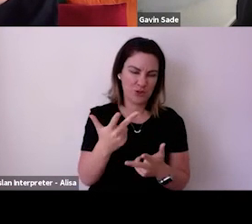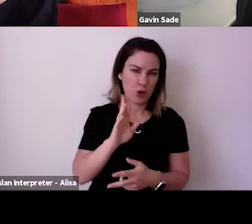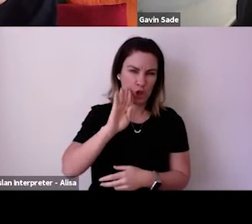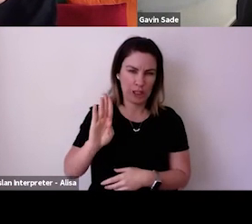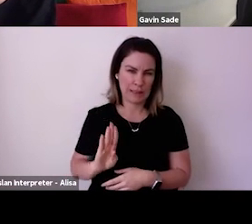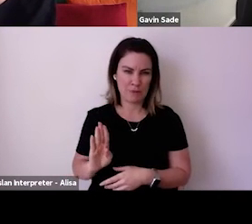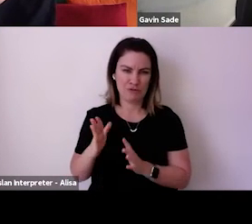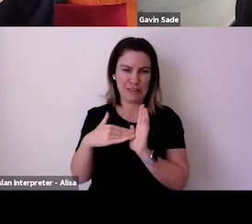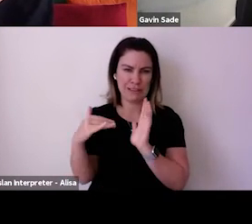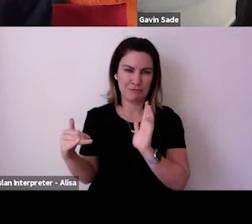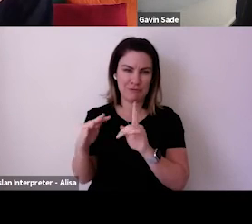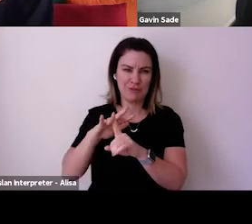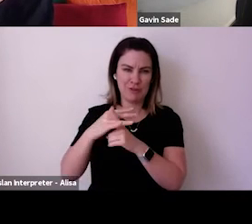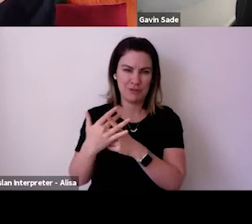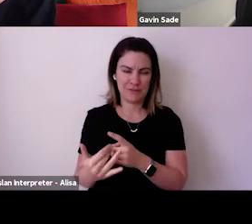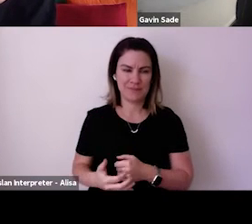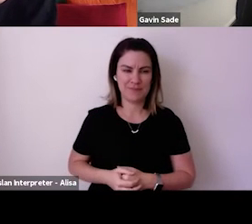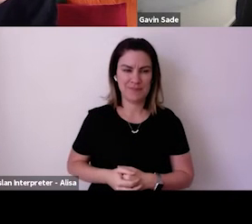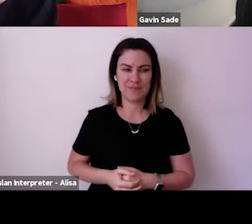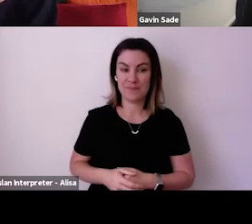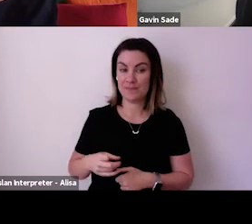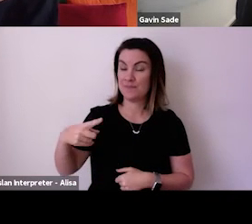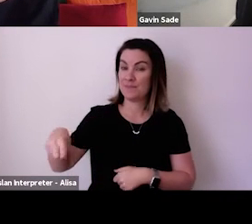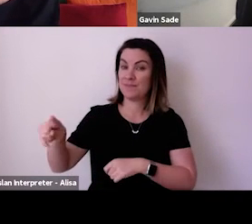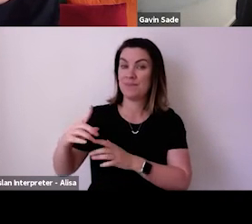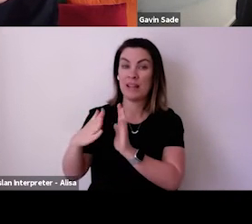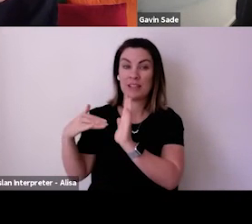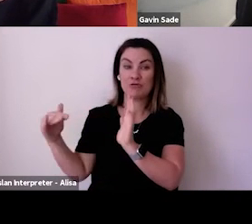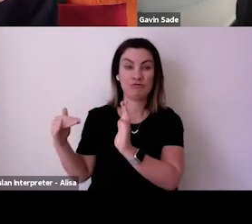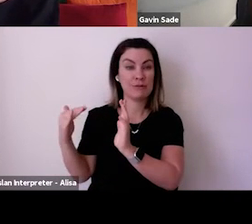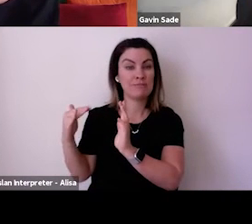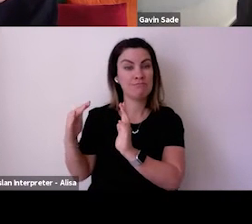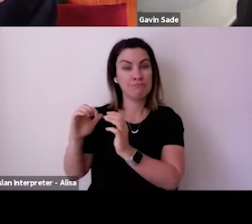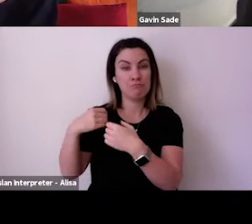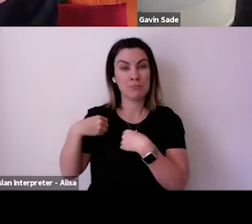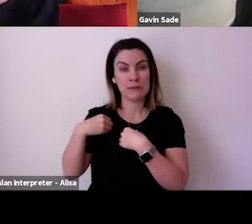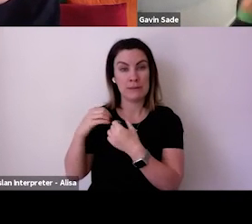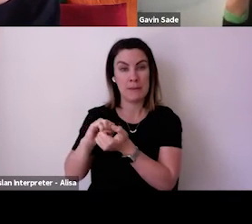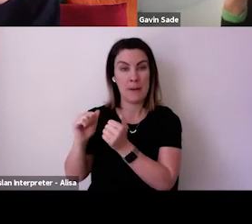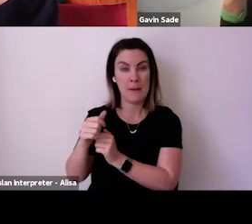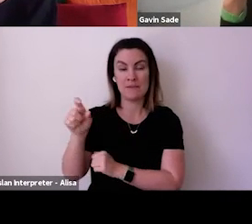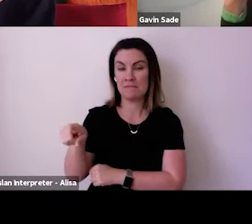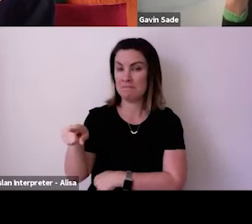Also interesting was the fact industry partners really repeated that growing body of literature when